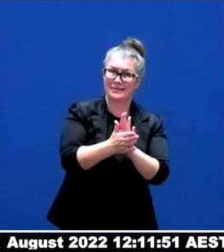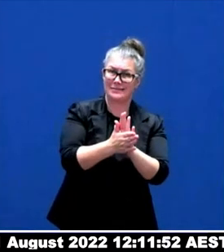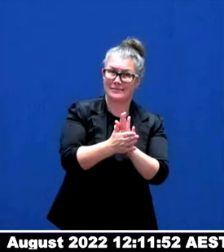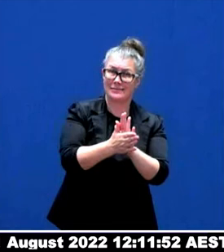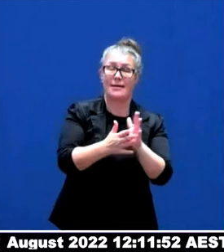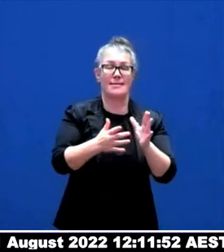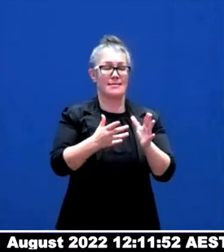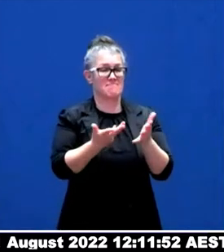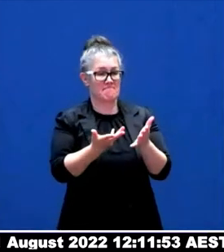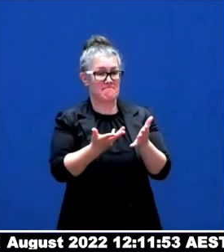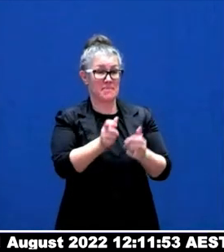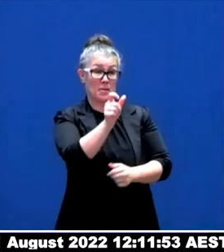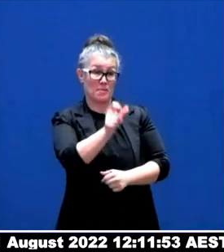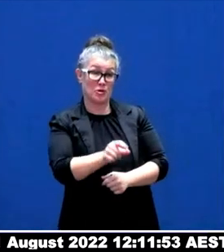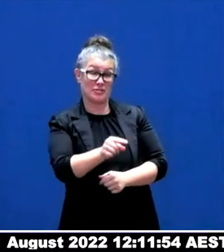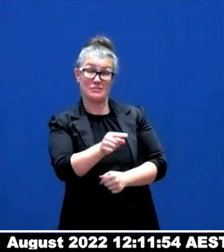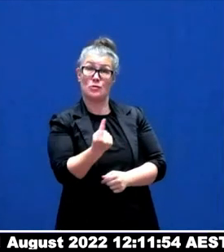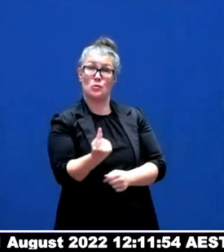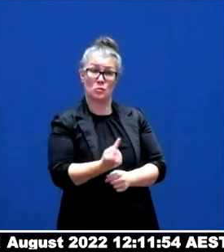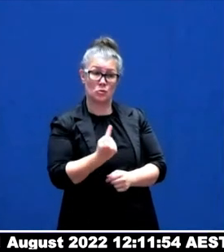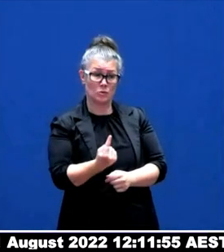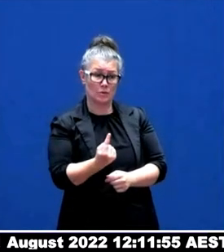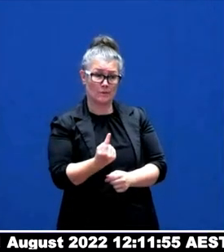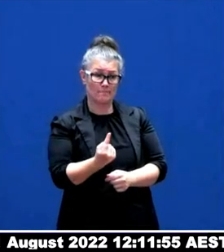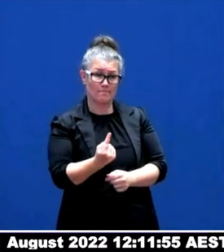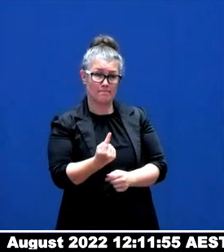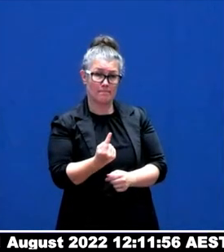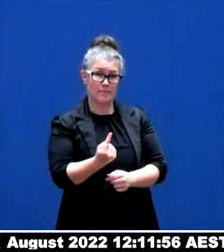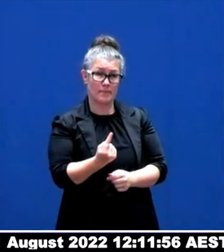"A person who is on the Disability Support Pension."